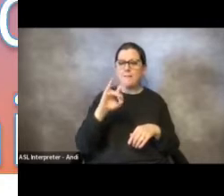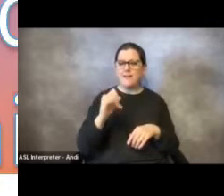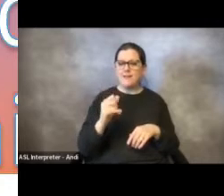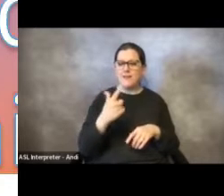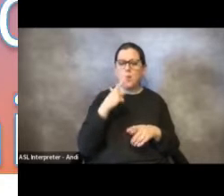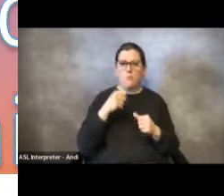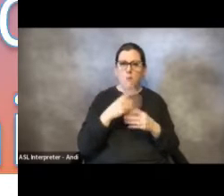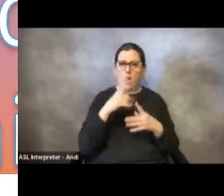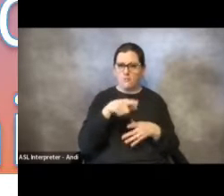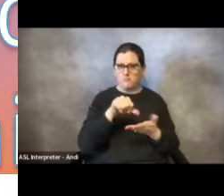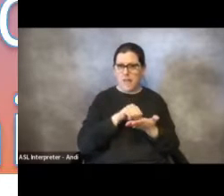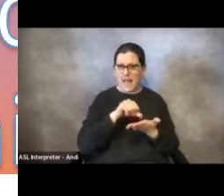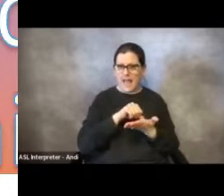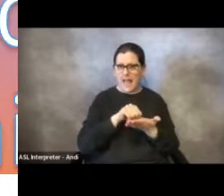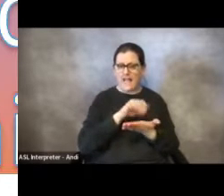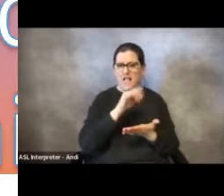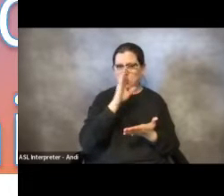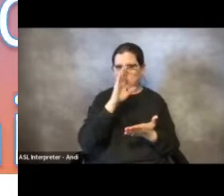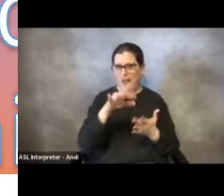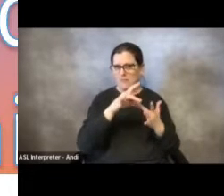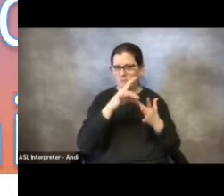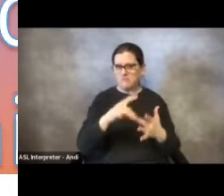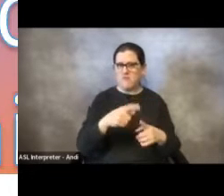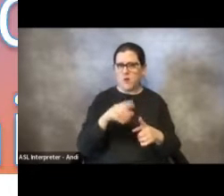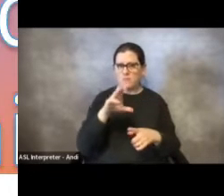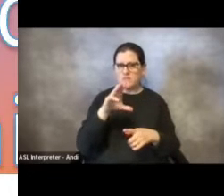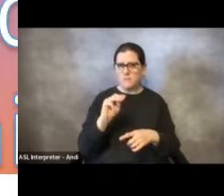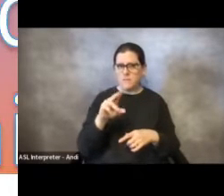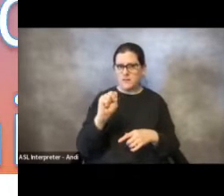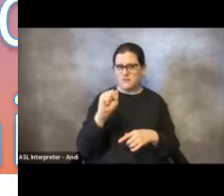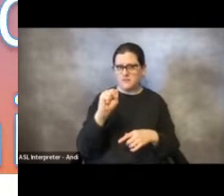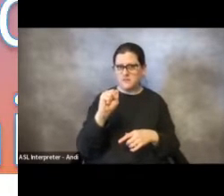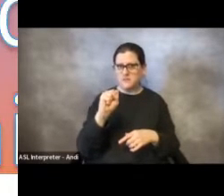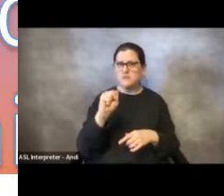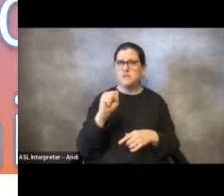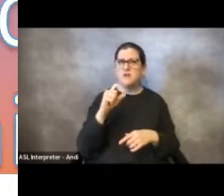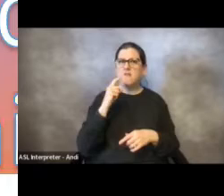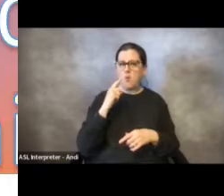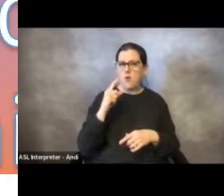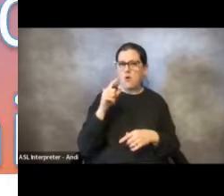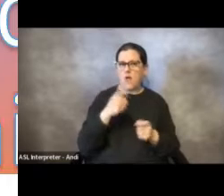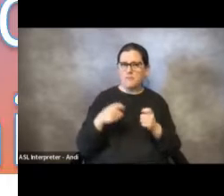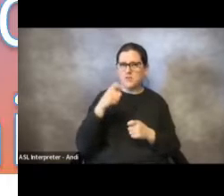this is direct guidance from CMS on No Wrong Door Medicaid Administrative Claiming. But as